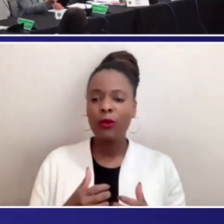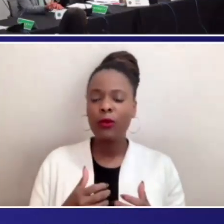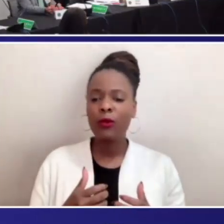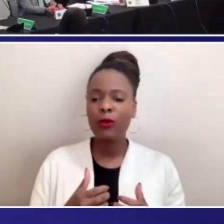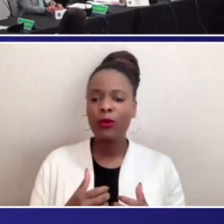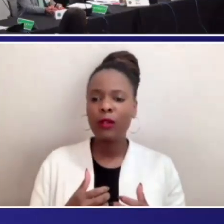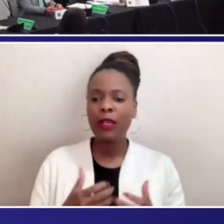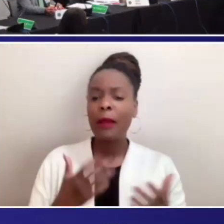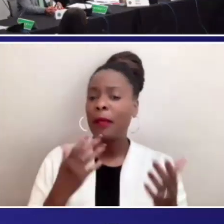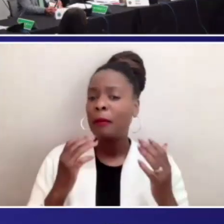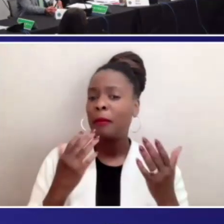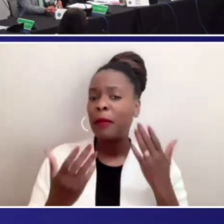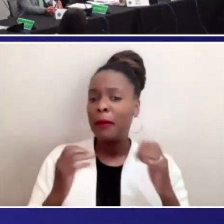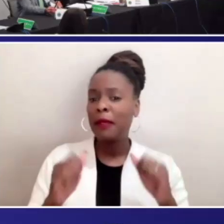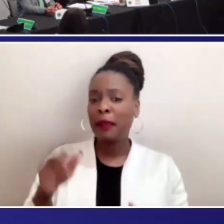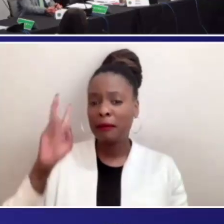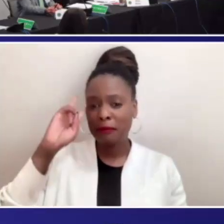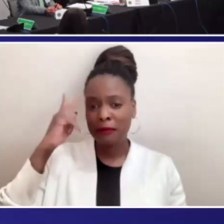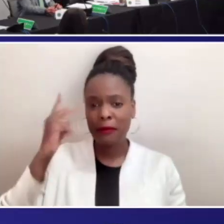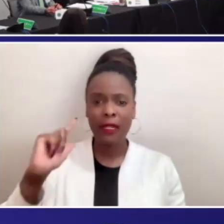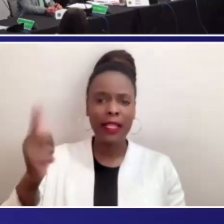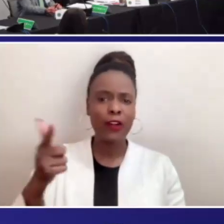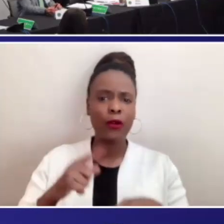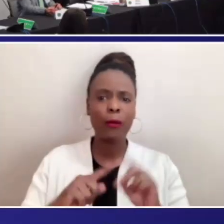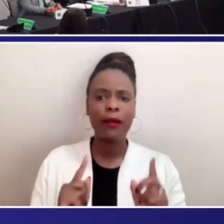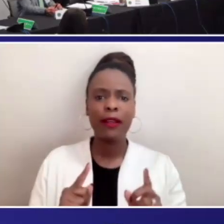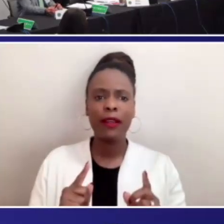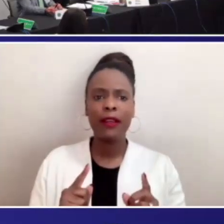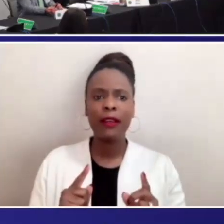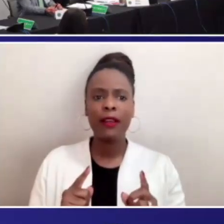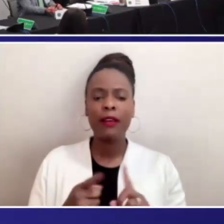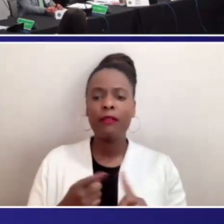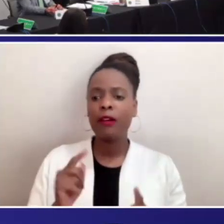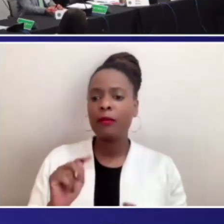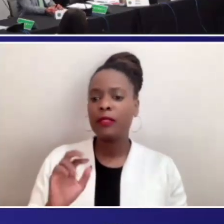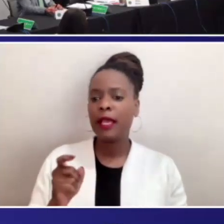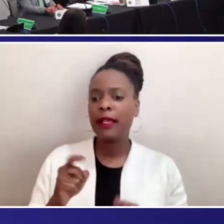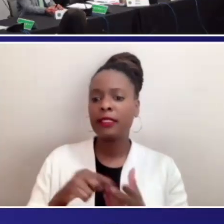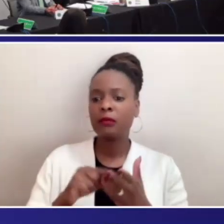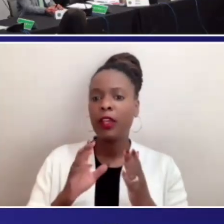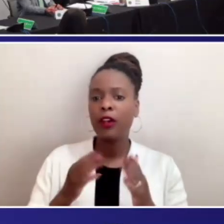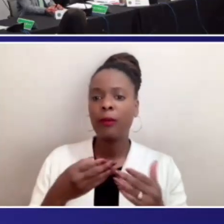later, but I would say from the taxpayer and public interest, and also the public